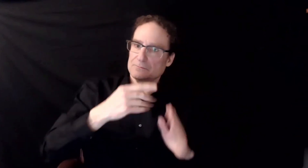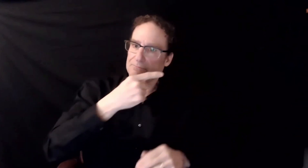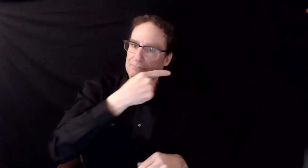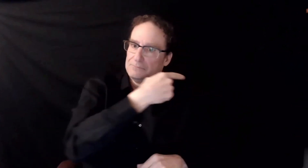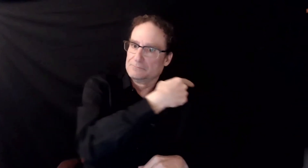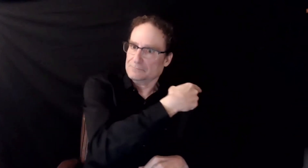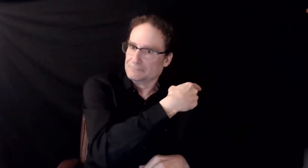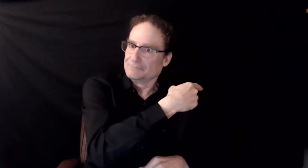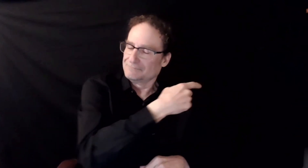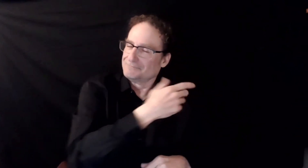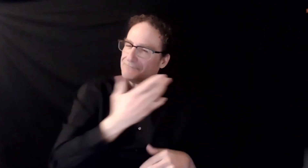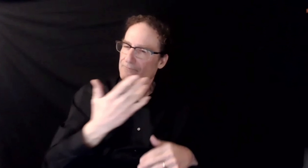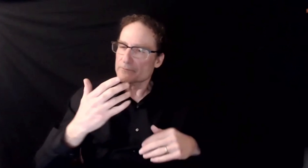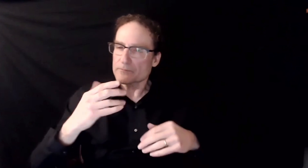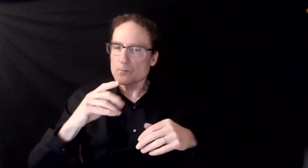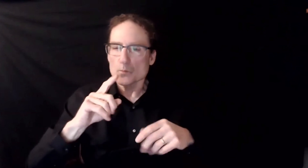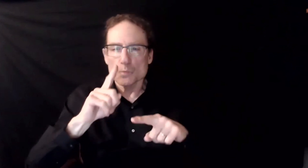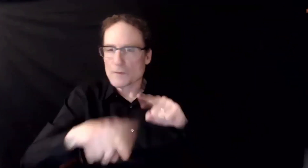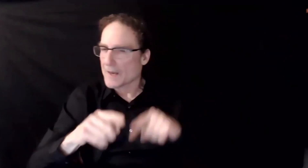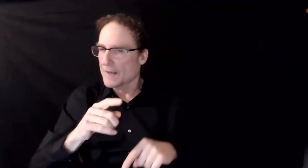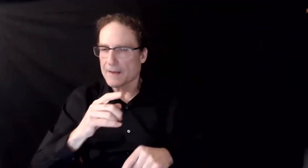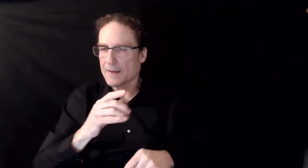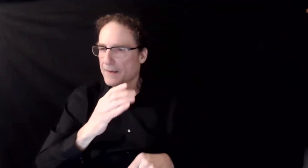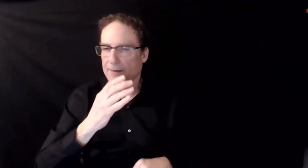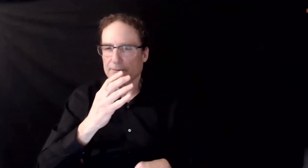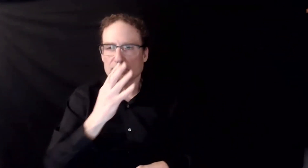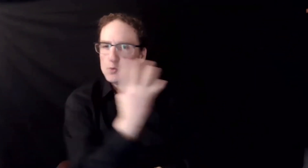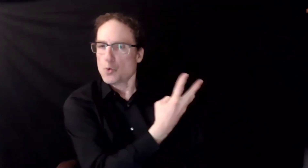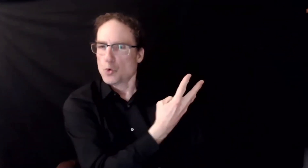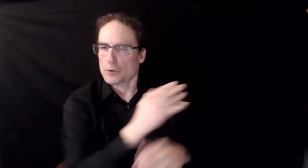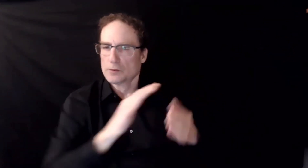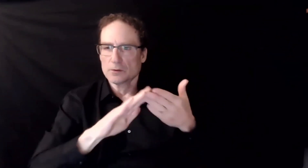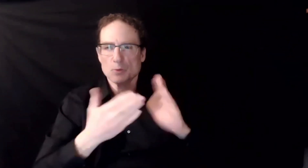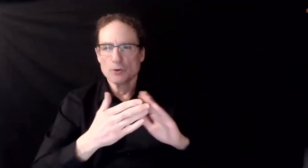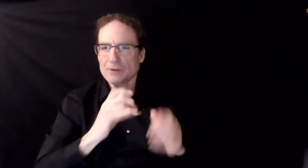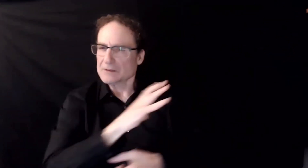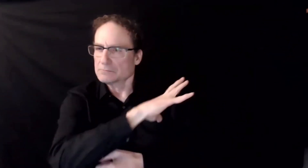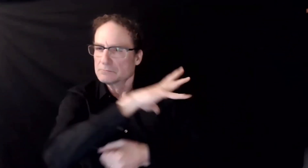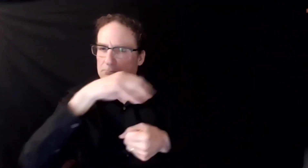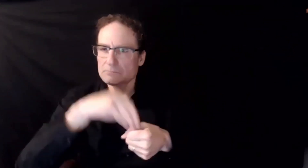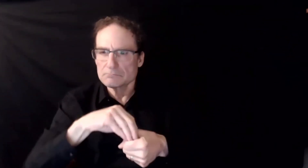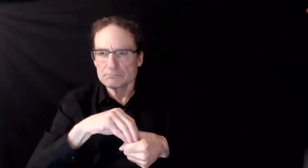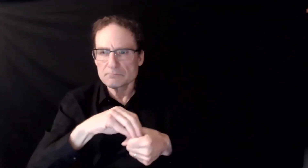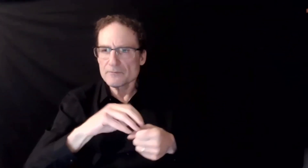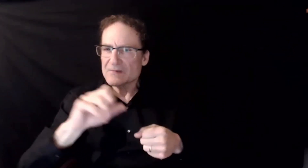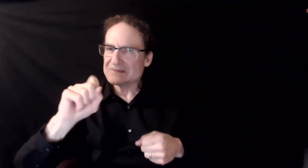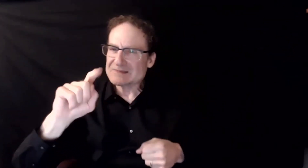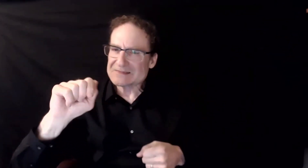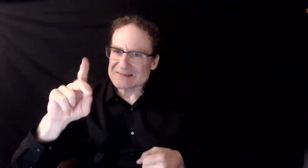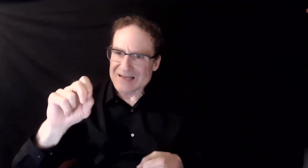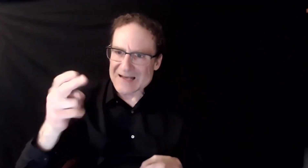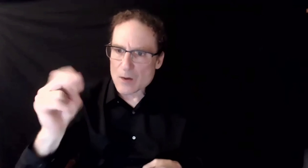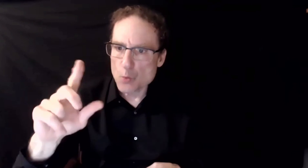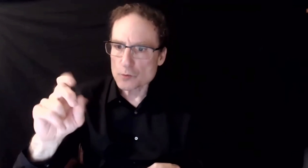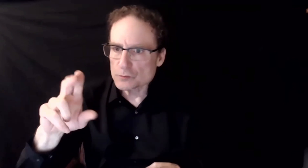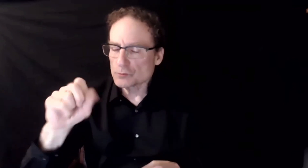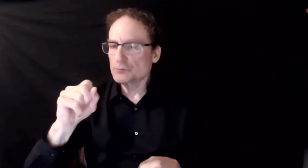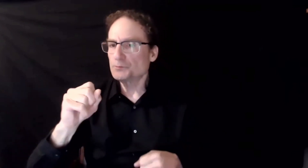that it really was community-based from the beginning. And we can't ignore the community. They must be an integral part